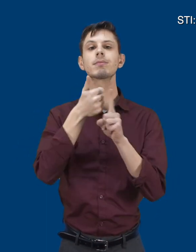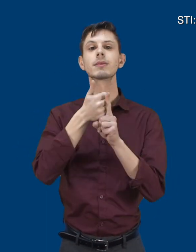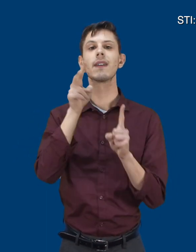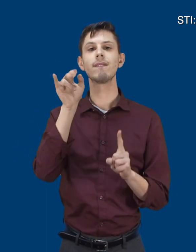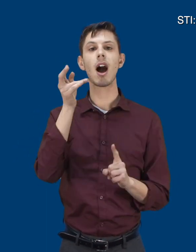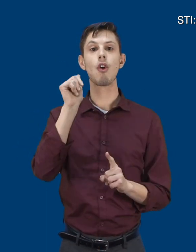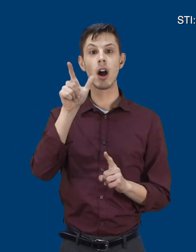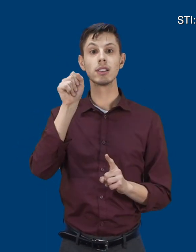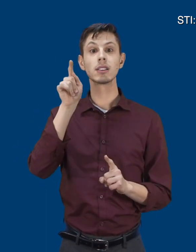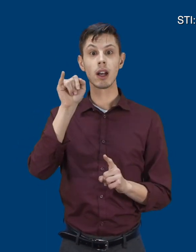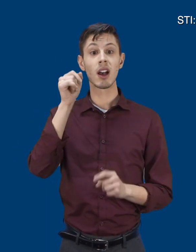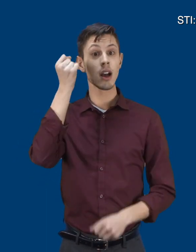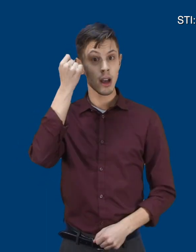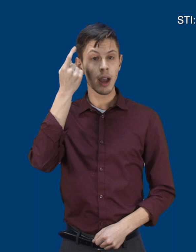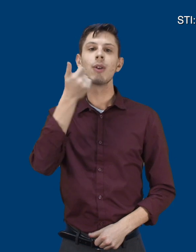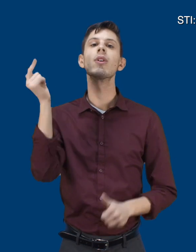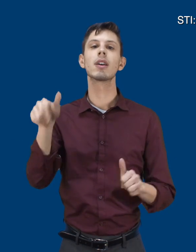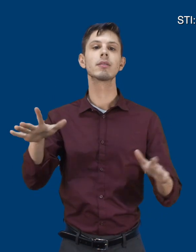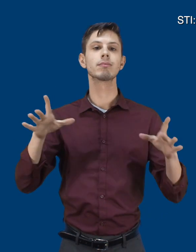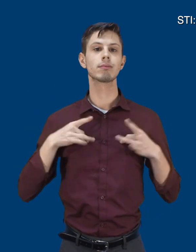it is a viral STI that everyone can get.